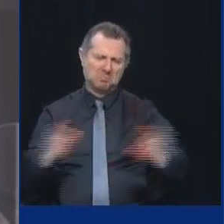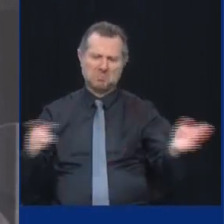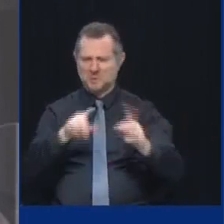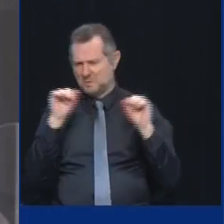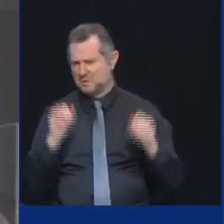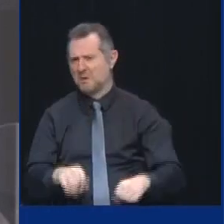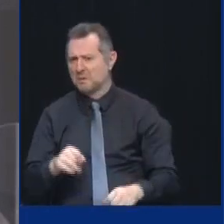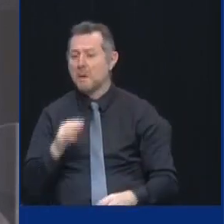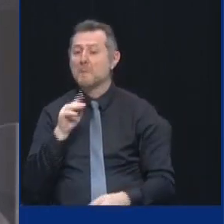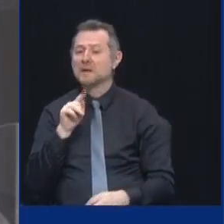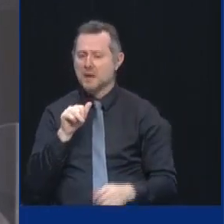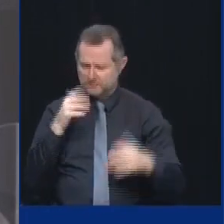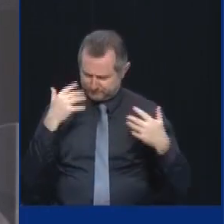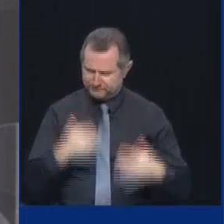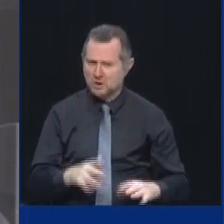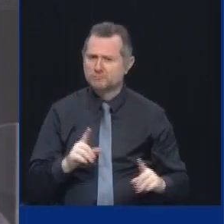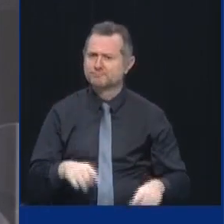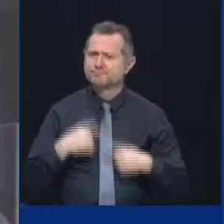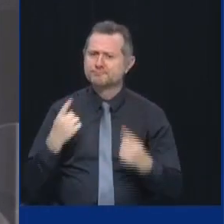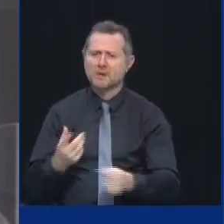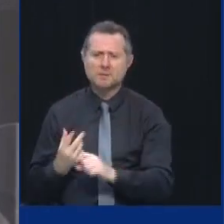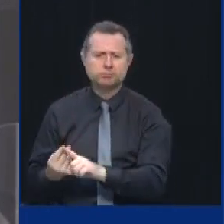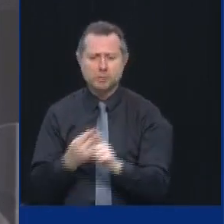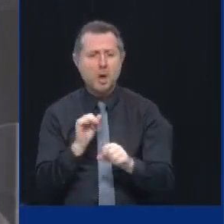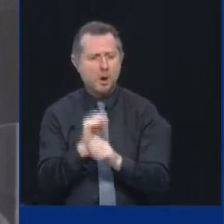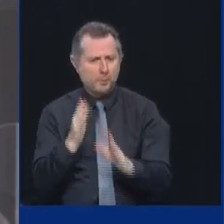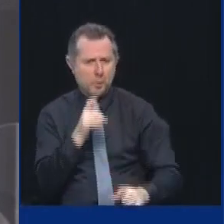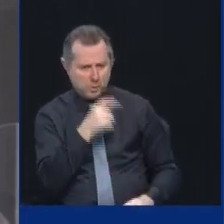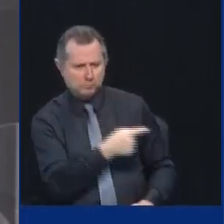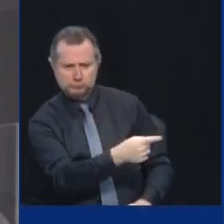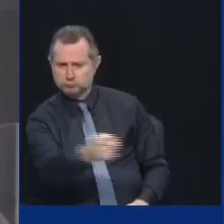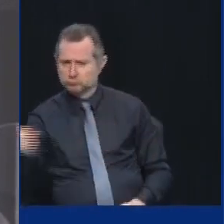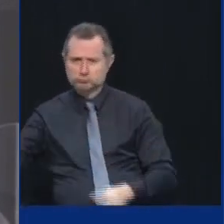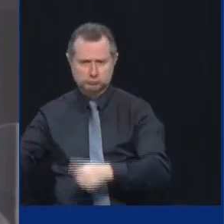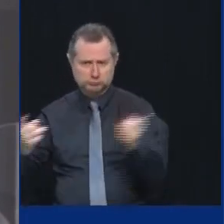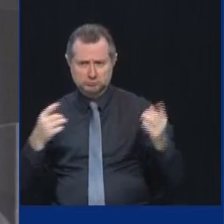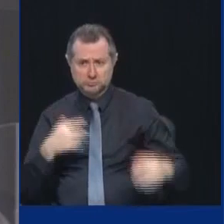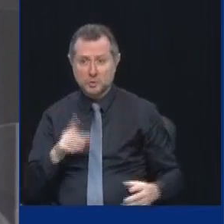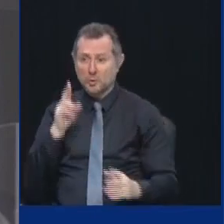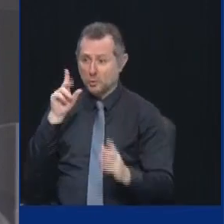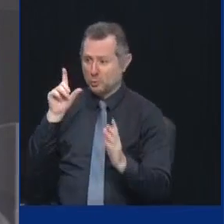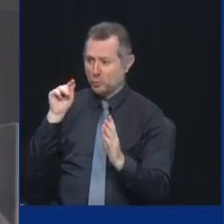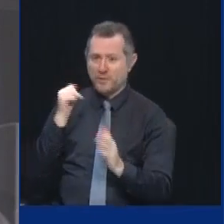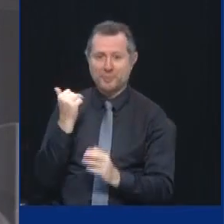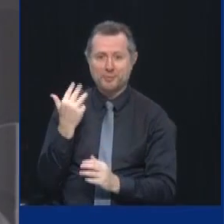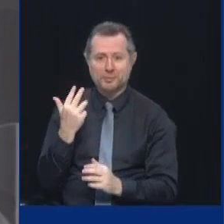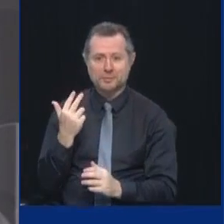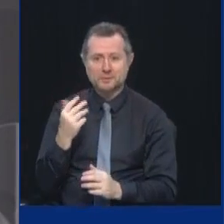CUSTOMERS AND EMPLOYEES, EMPLOYEES ARE ELIGIBLE FOR THIS TOO ON A FIRST COME FIRST SERVED